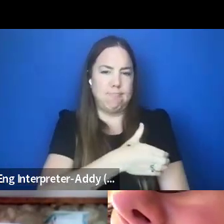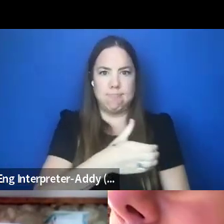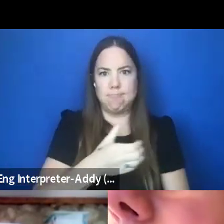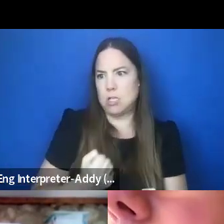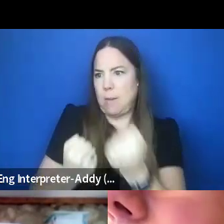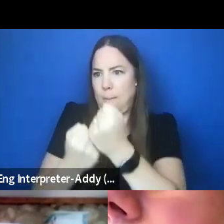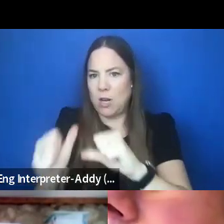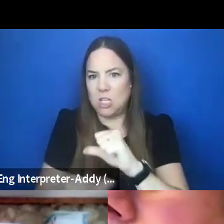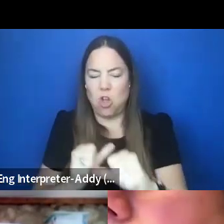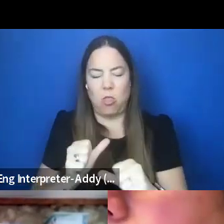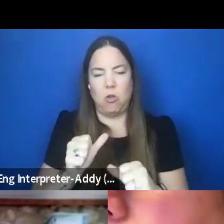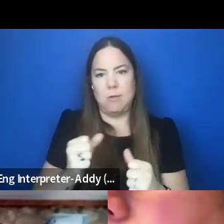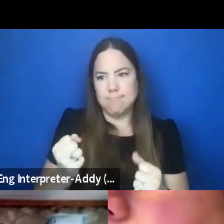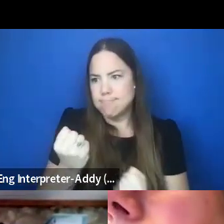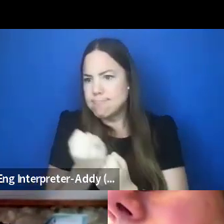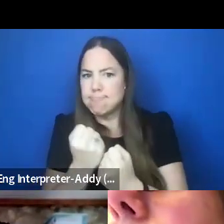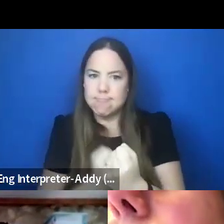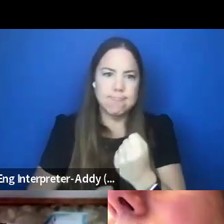Don Dew: We always Don Dew: needs to go towards that.